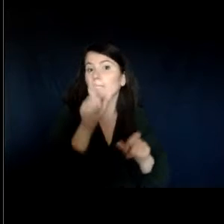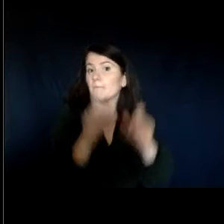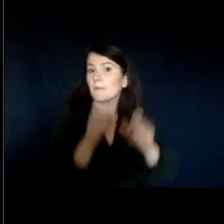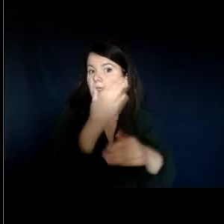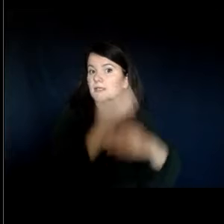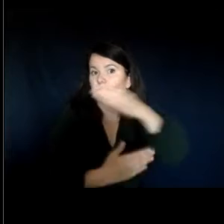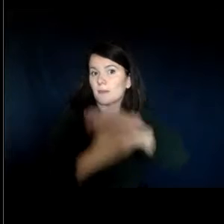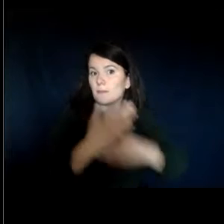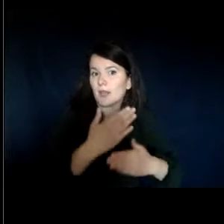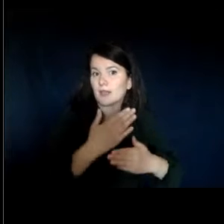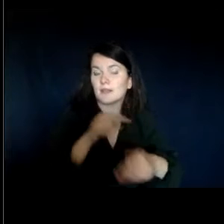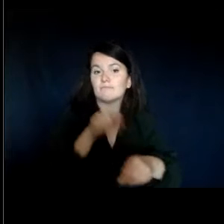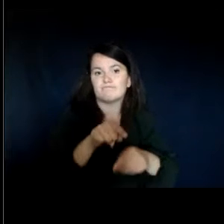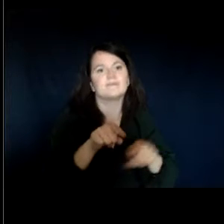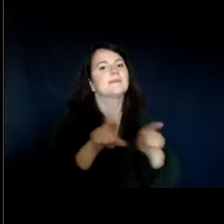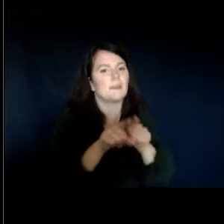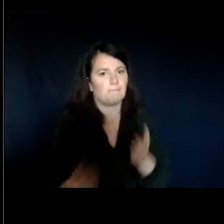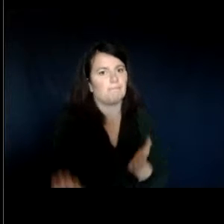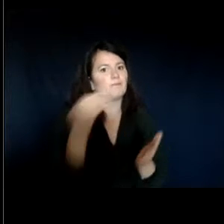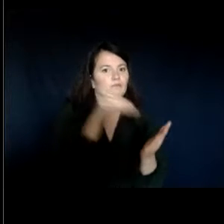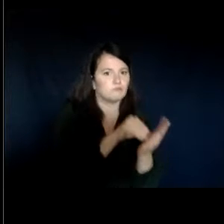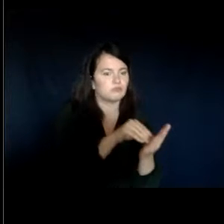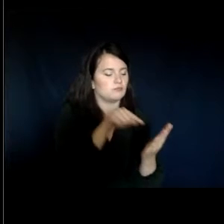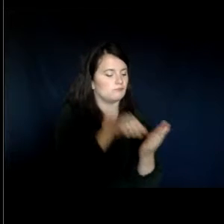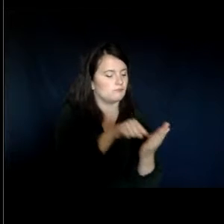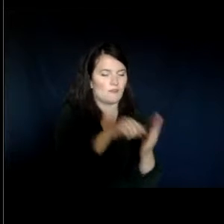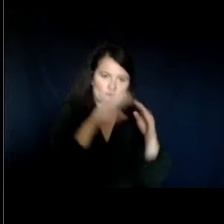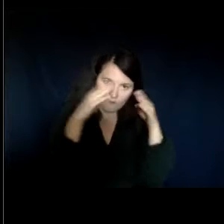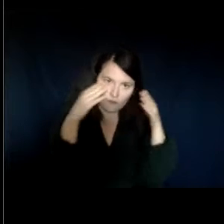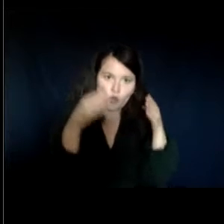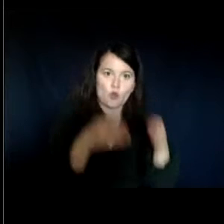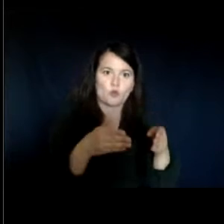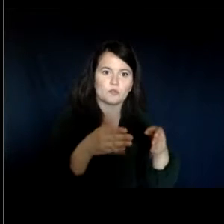And in particular on the process of determination,